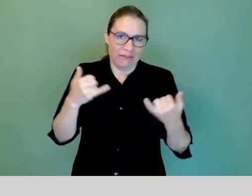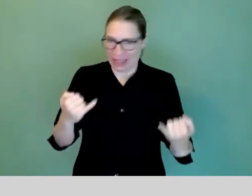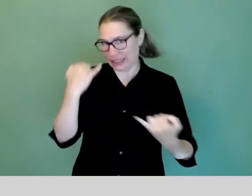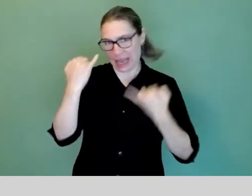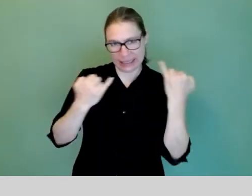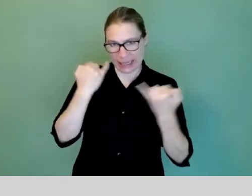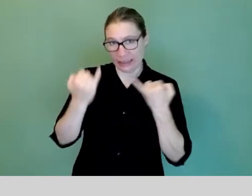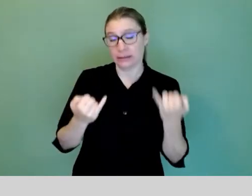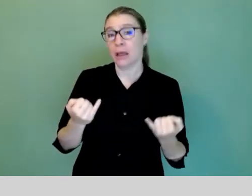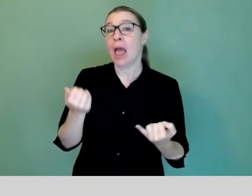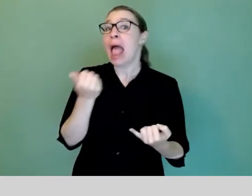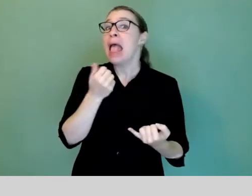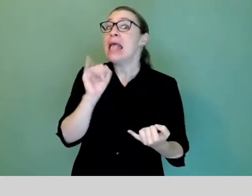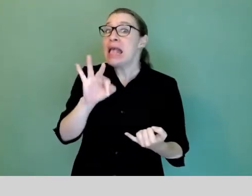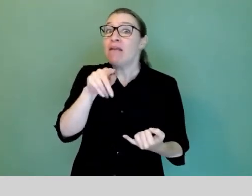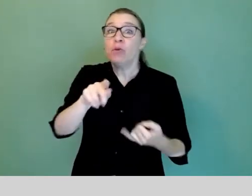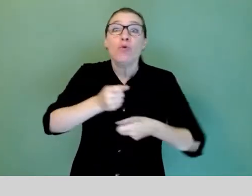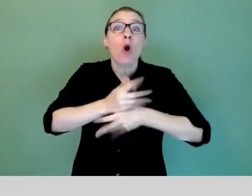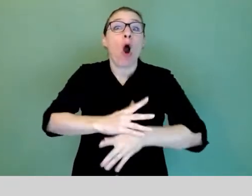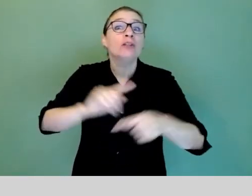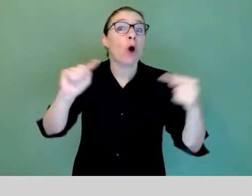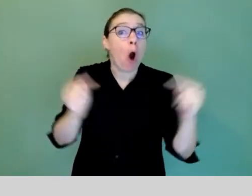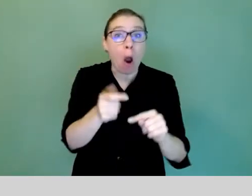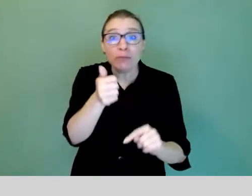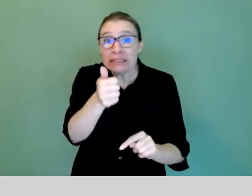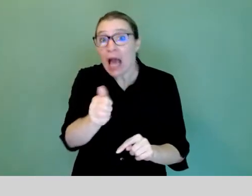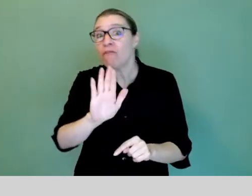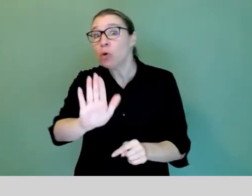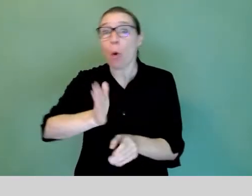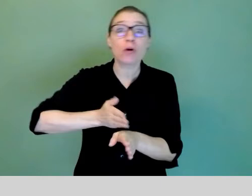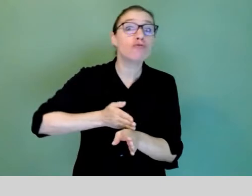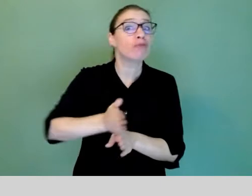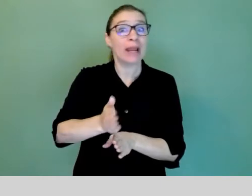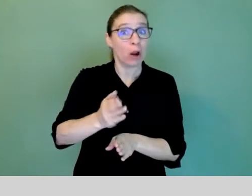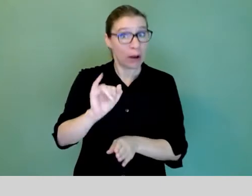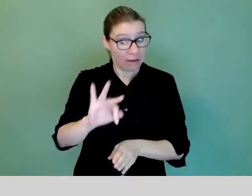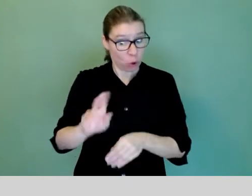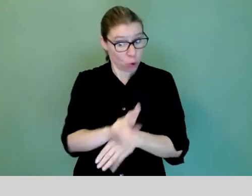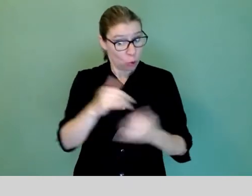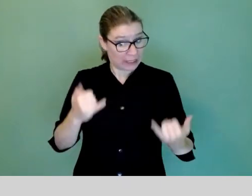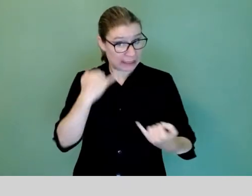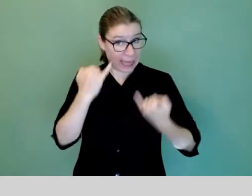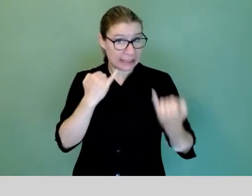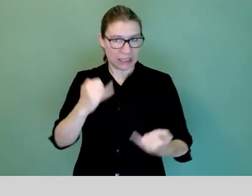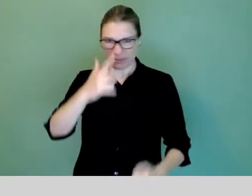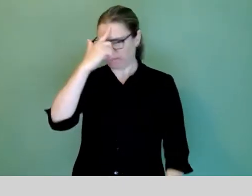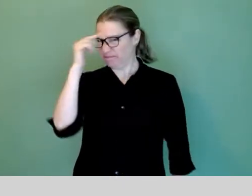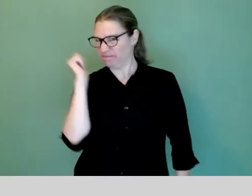Any harm you cause to your physical person or to your career by using these techniques are entirely at your own discretion.